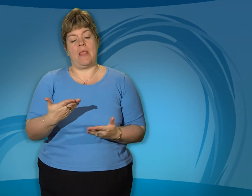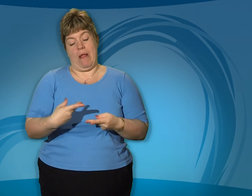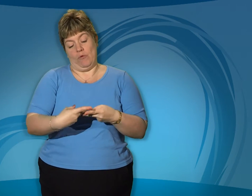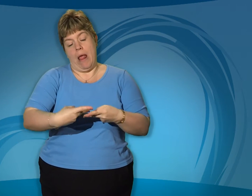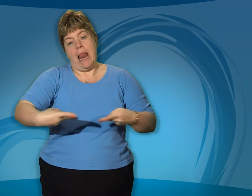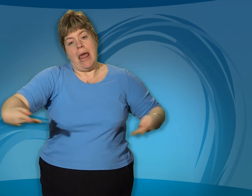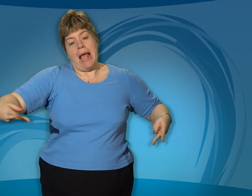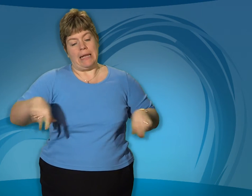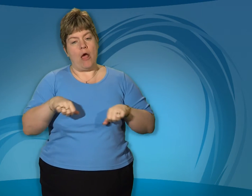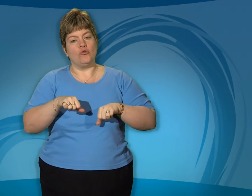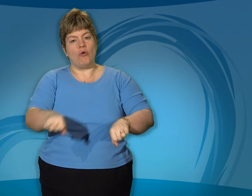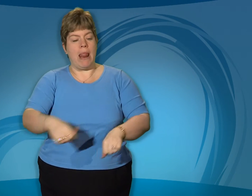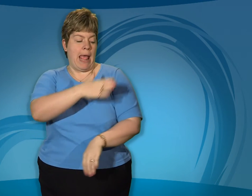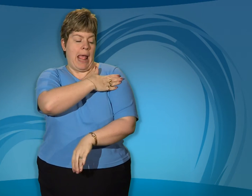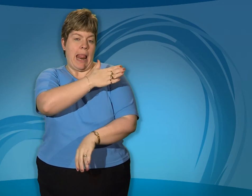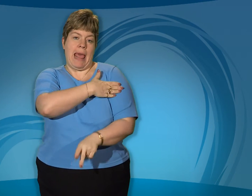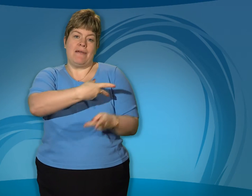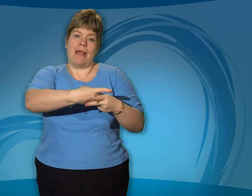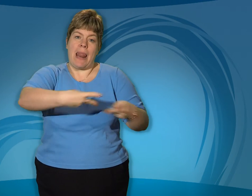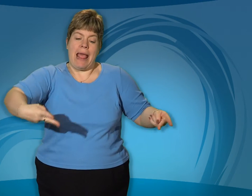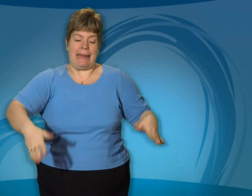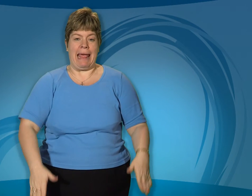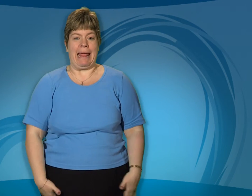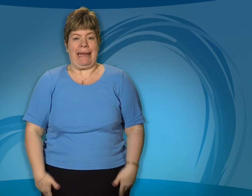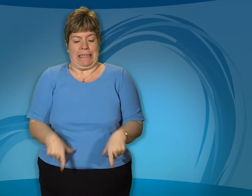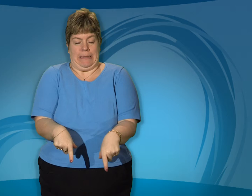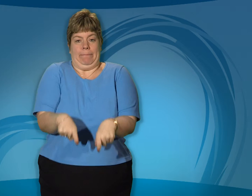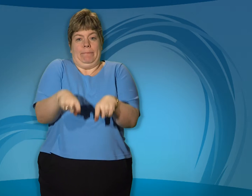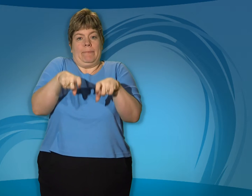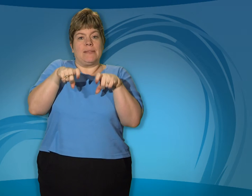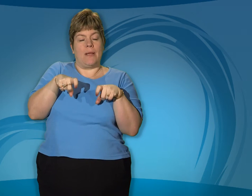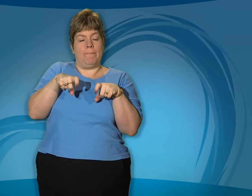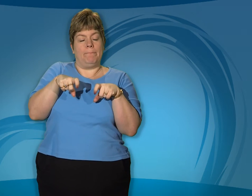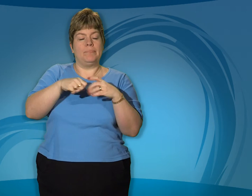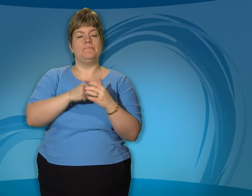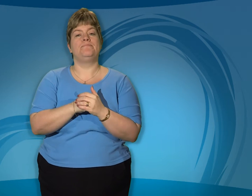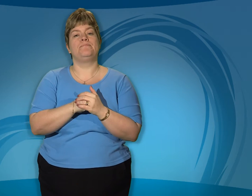You will be made comfortable on a trolley lying on your left side with your knees bent up.